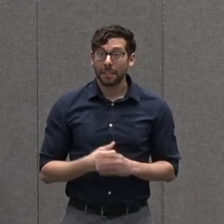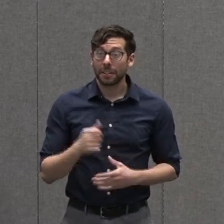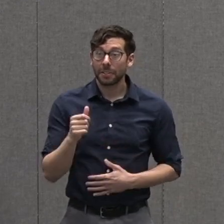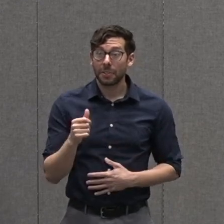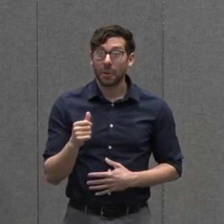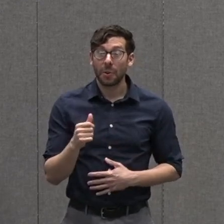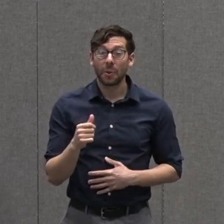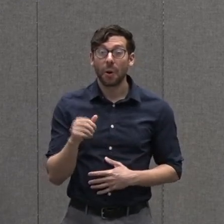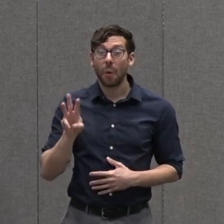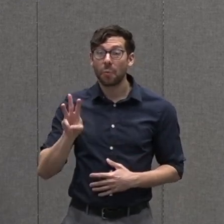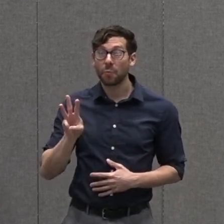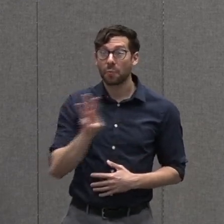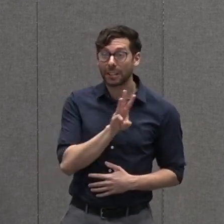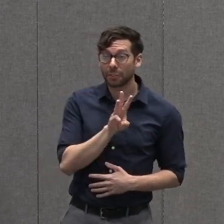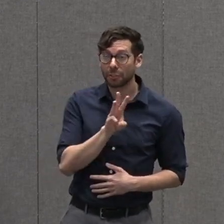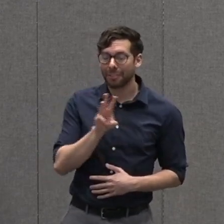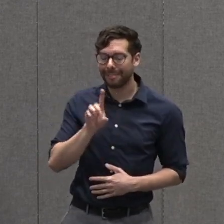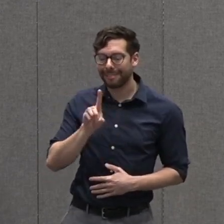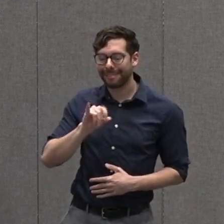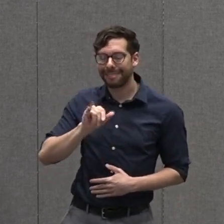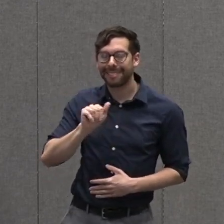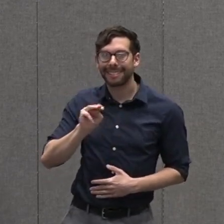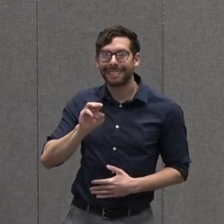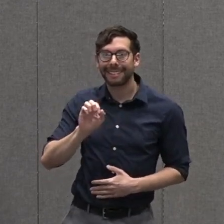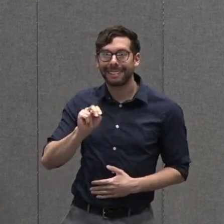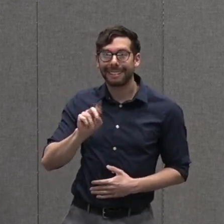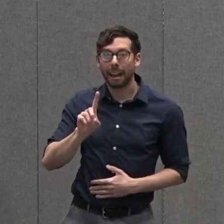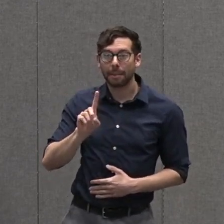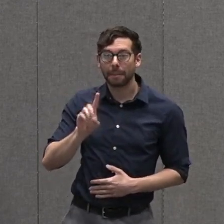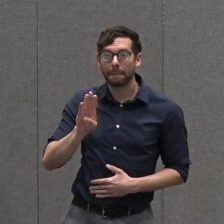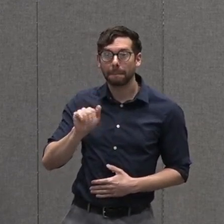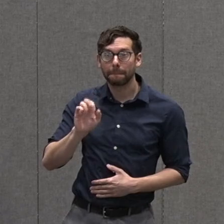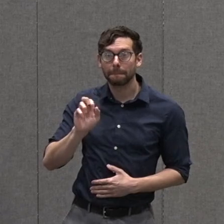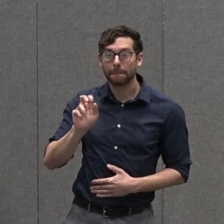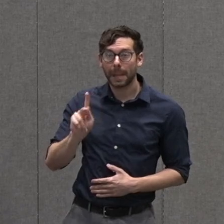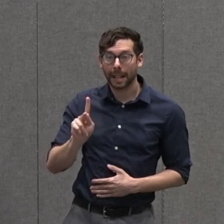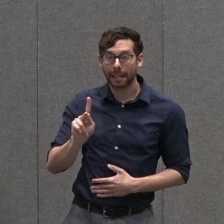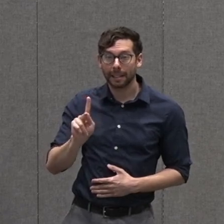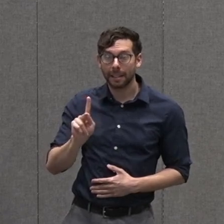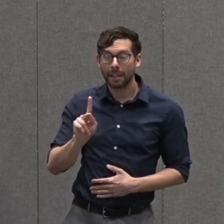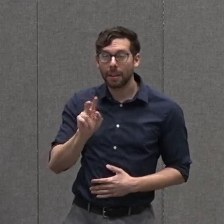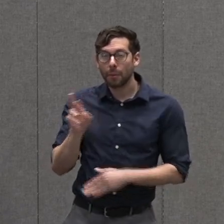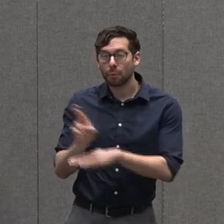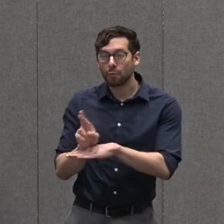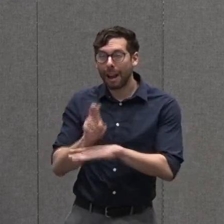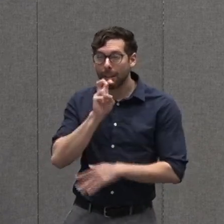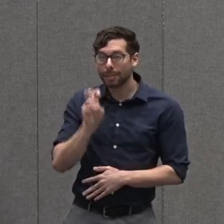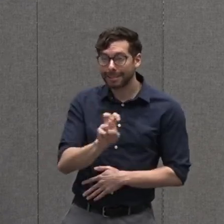it's the western diamondback rattlesnake. Not to be confused with the eastern diamondback rattlesnake.